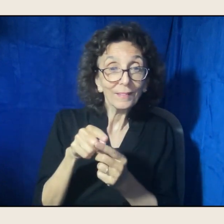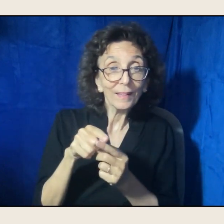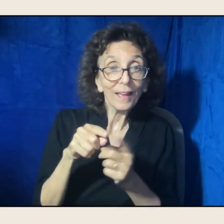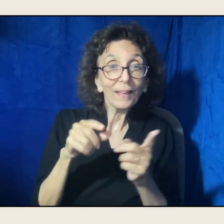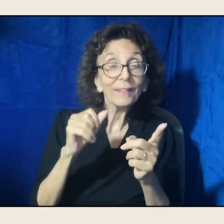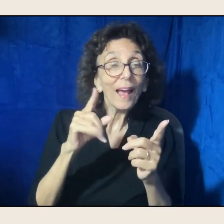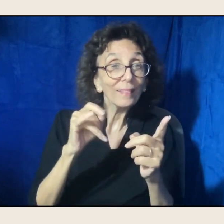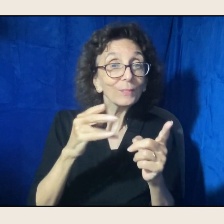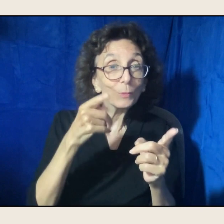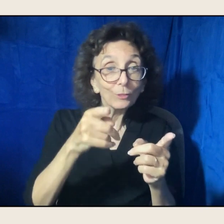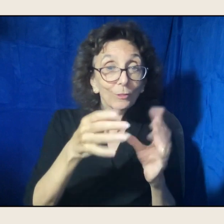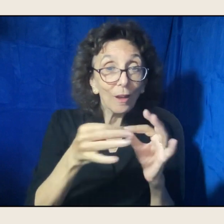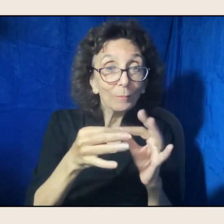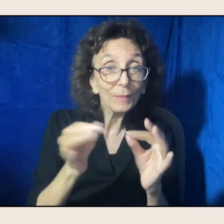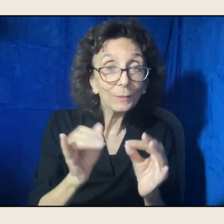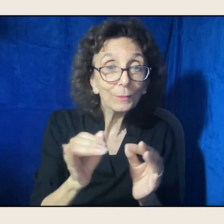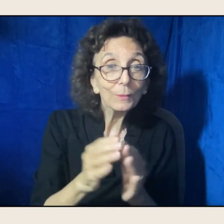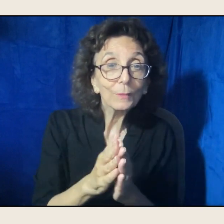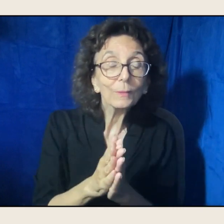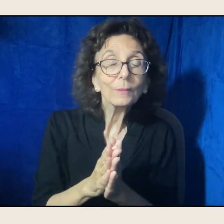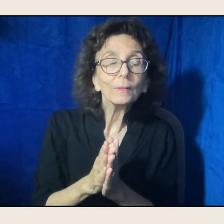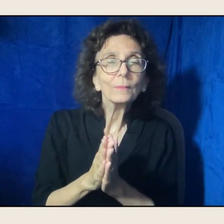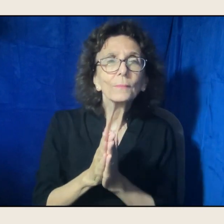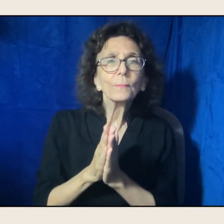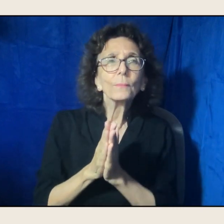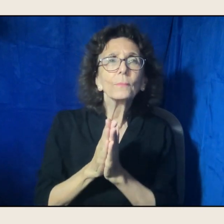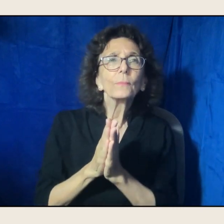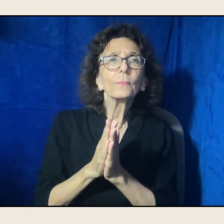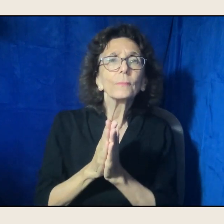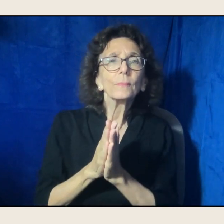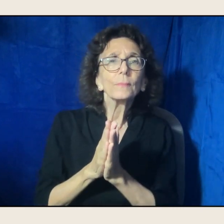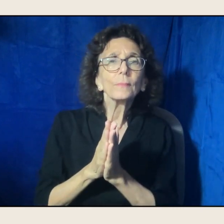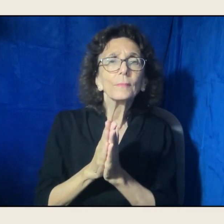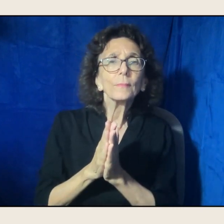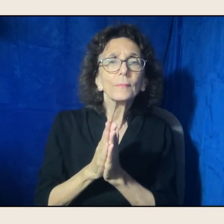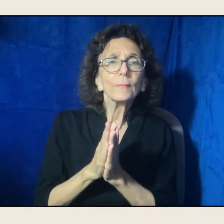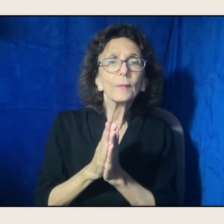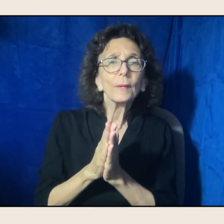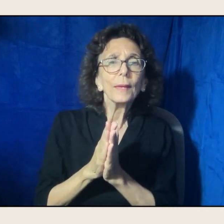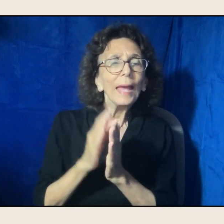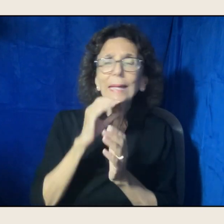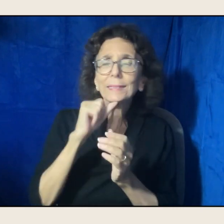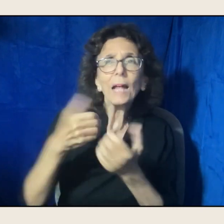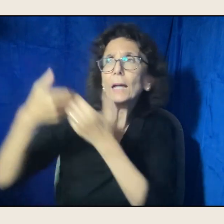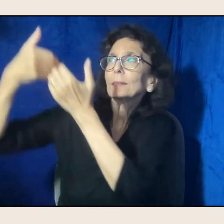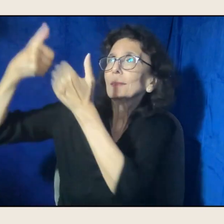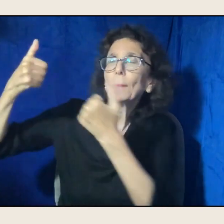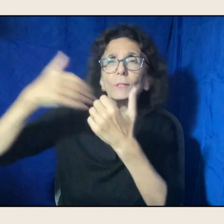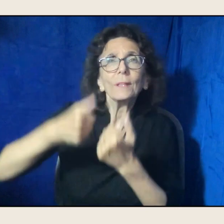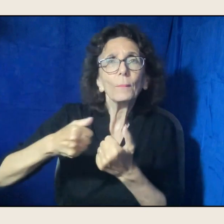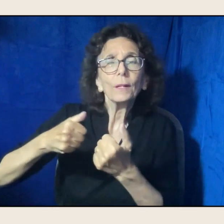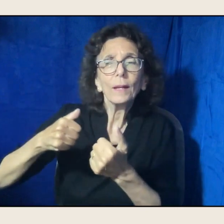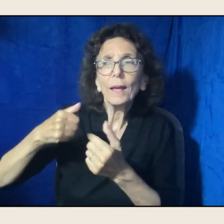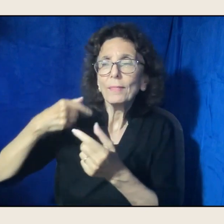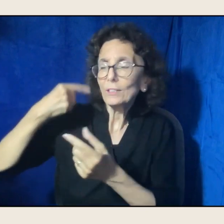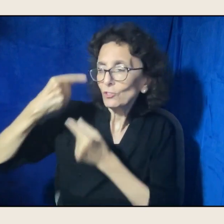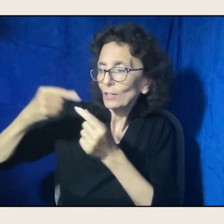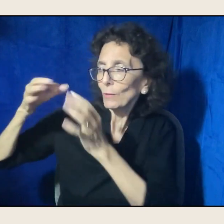is that an intergenerational conversation? We can't cut ourselves off from people